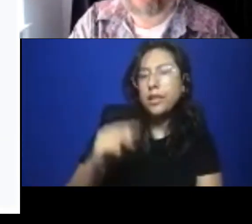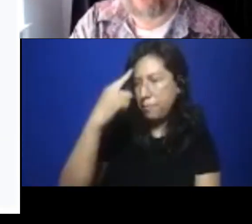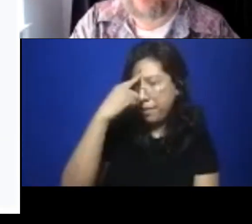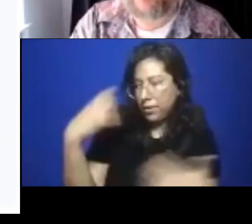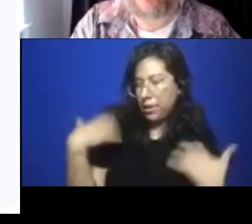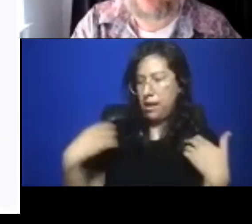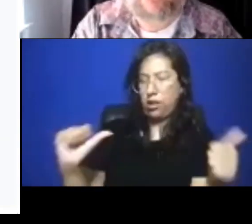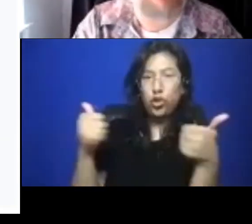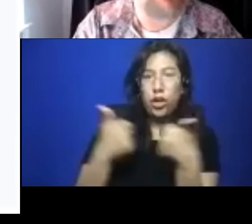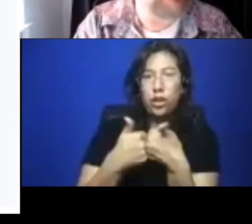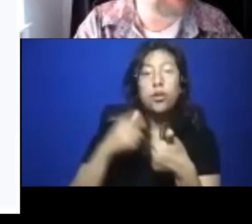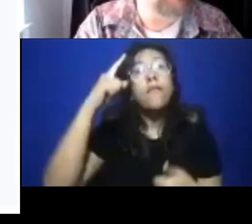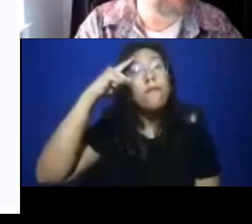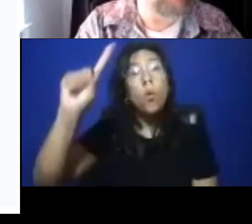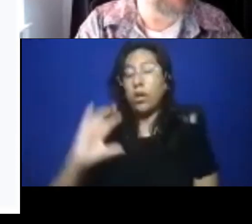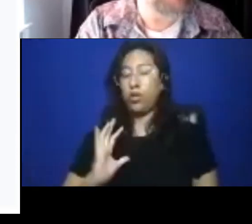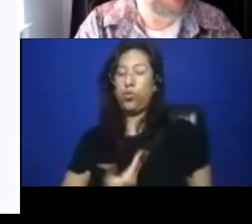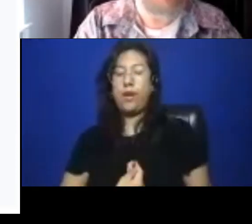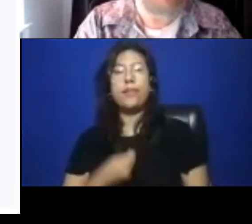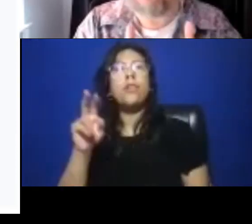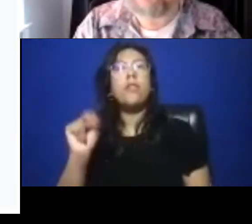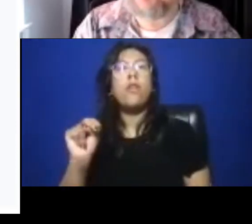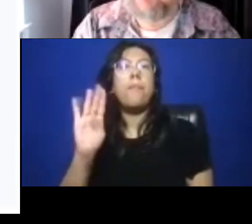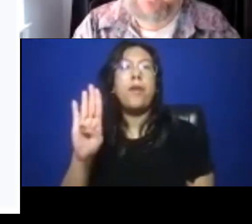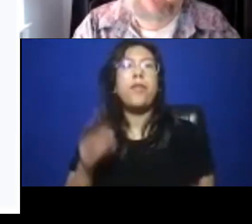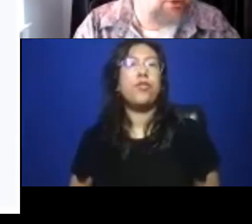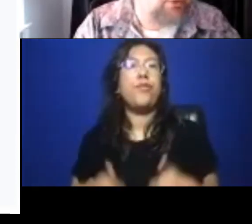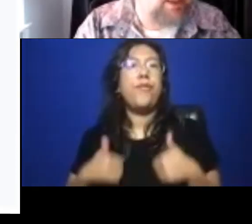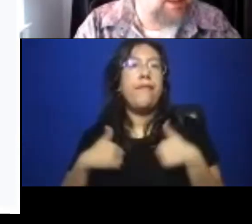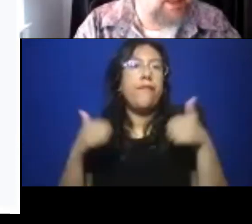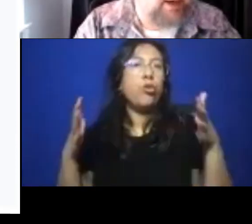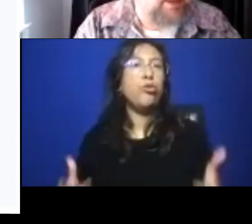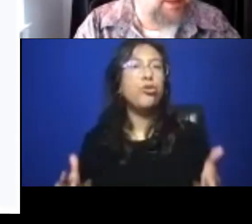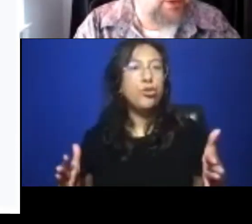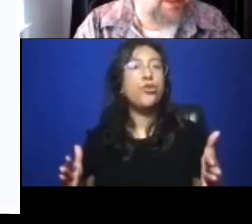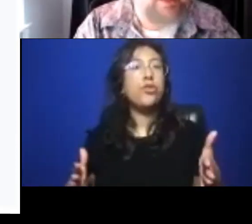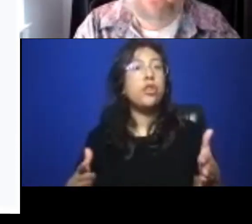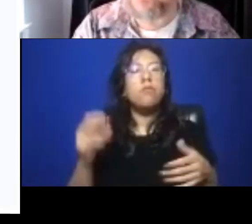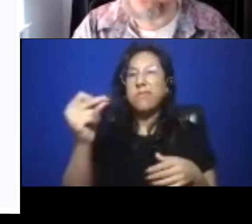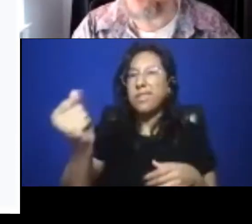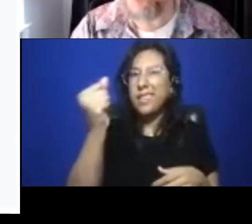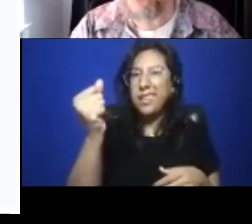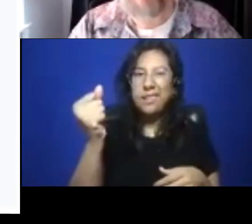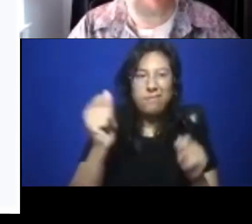for trans and nonbinary survivors? So you should be able to, in a second, as soon as this launches,